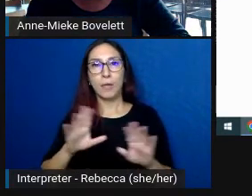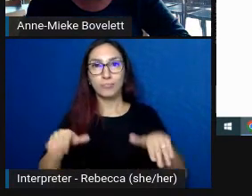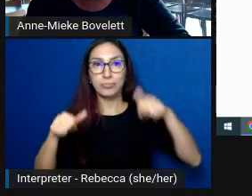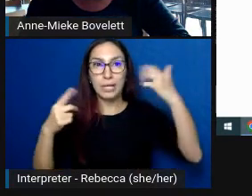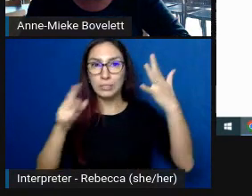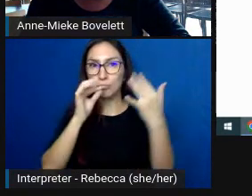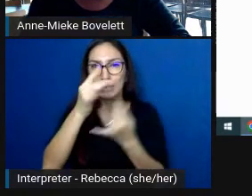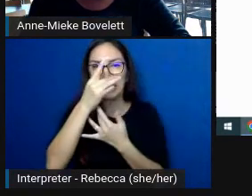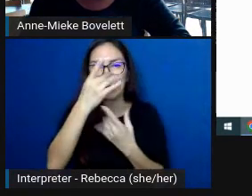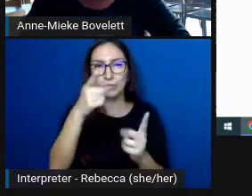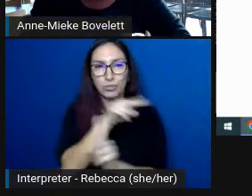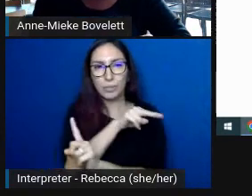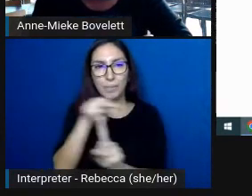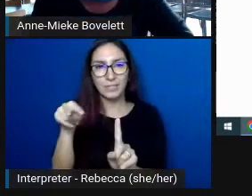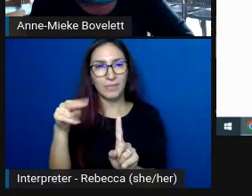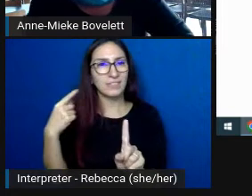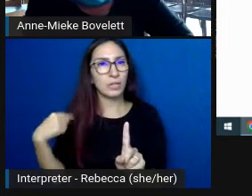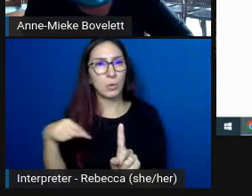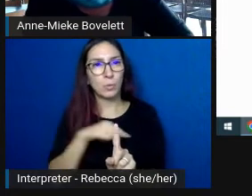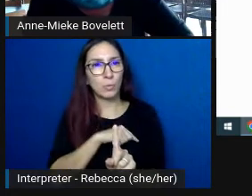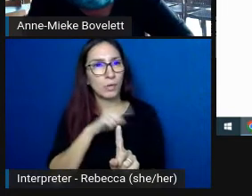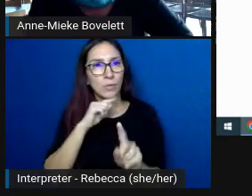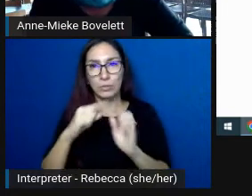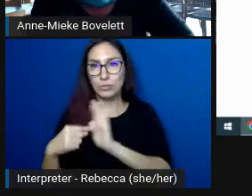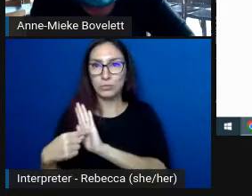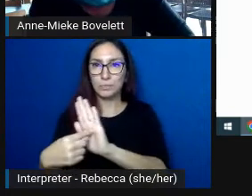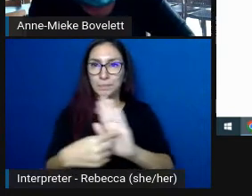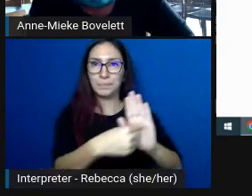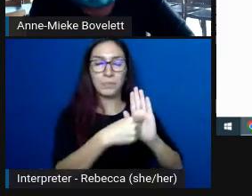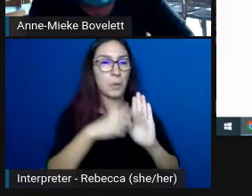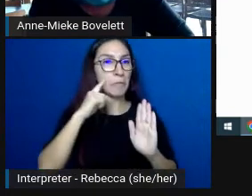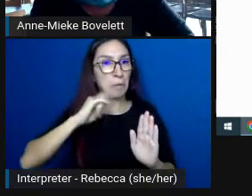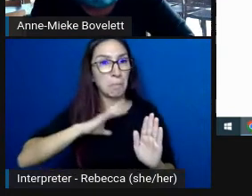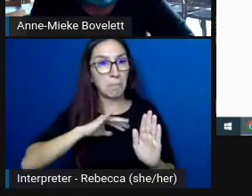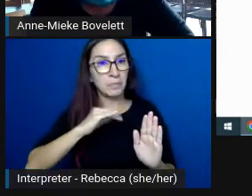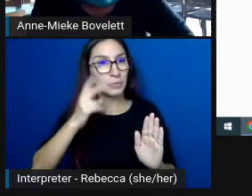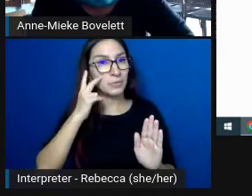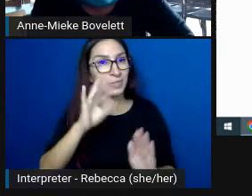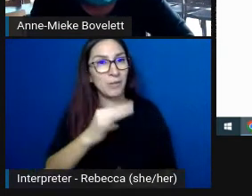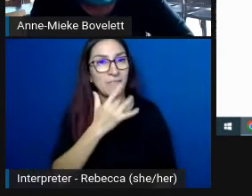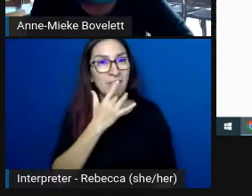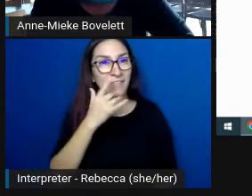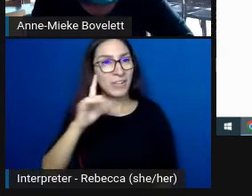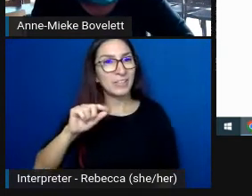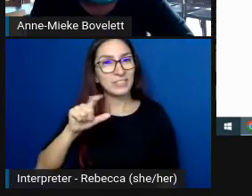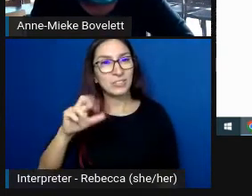that we commented on. I think it would be really great to see that now, Lazar, your favorite site to shop.